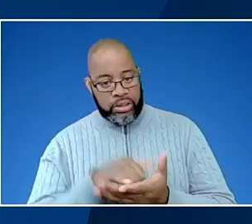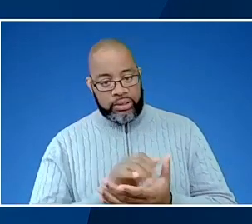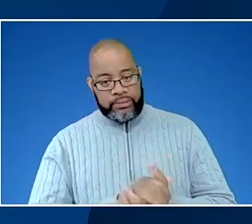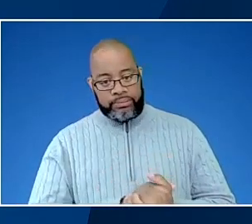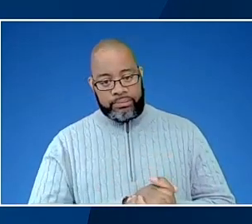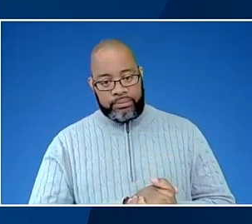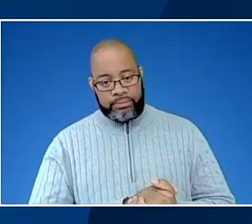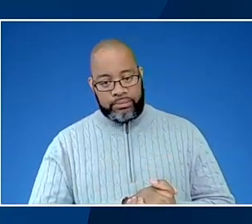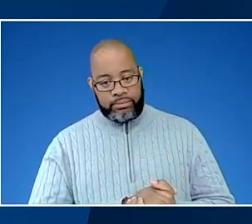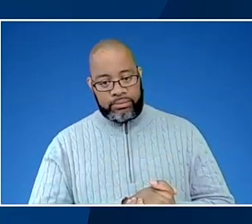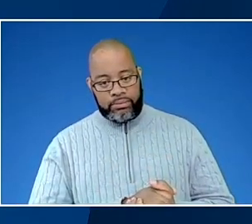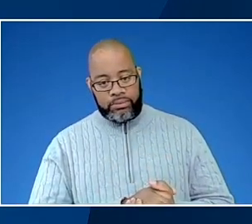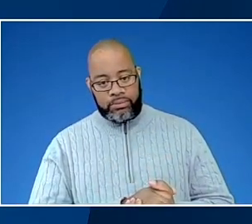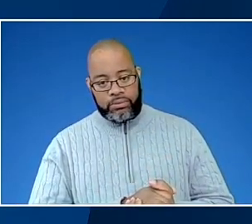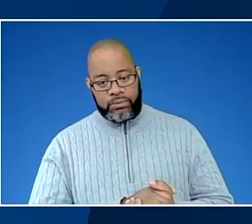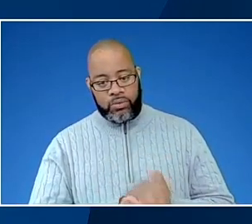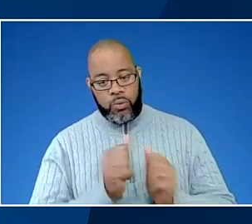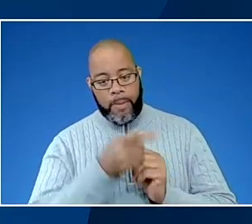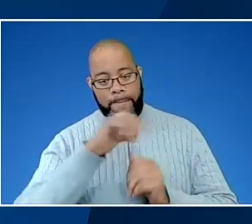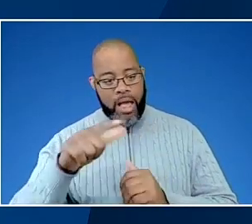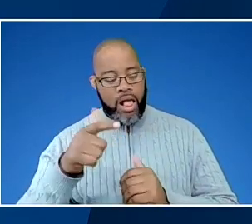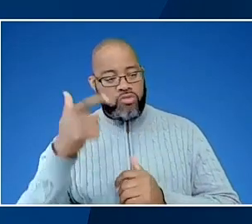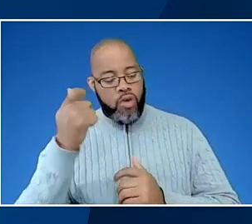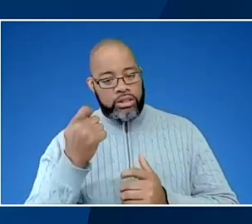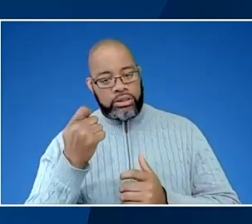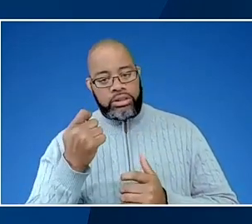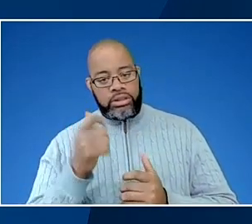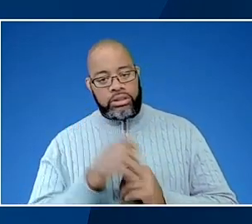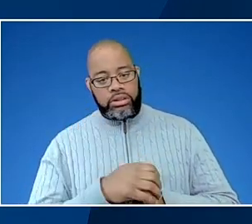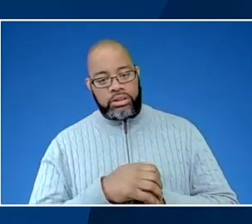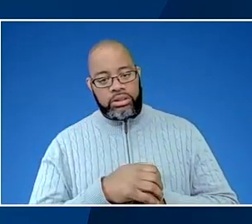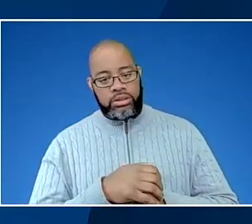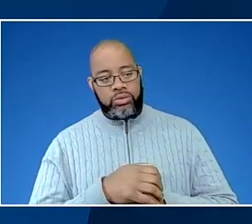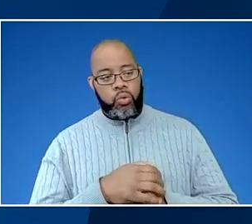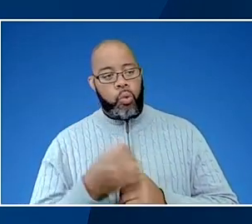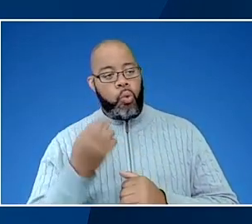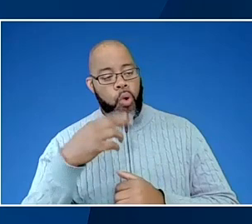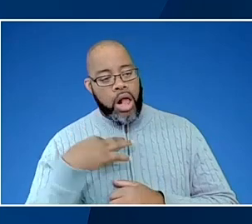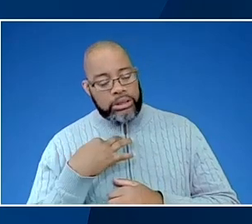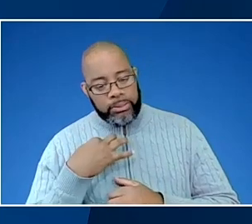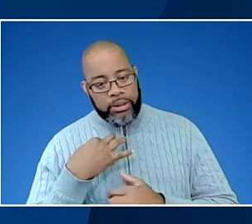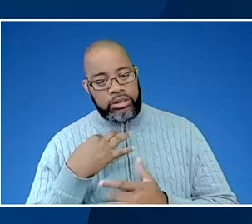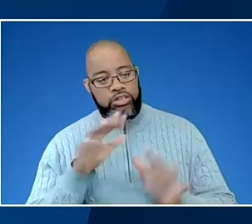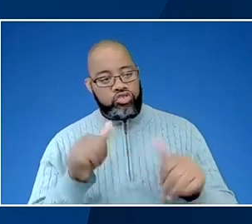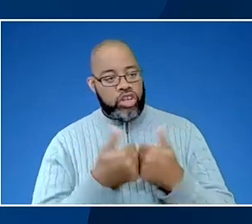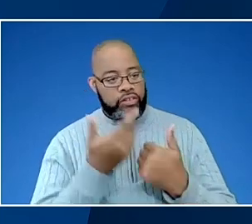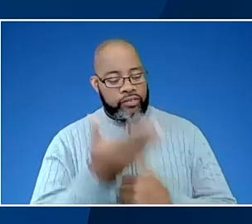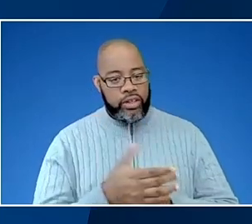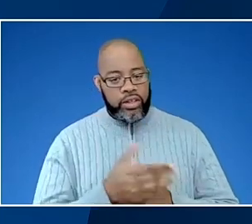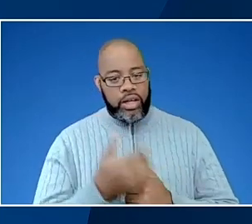with the Pell Grant or the Pell eligibility, there are challenges there or there is a statute in place.